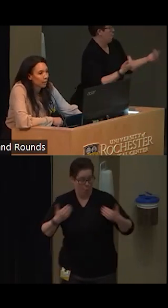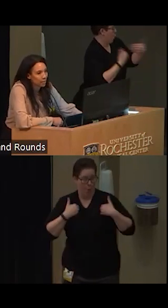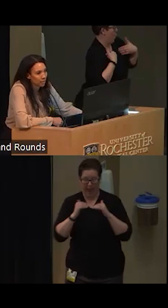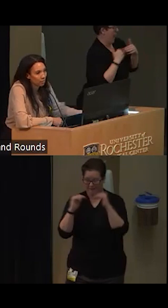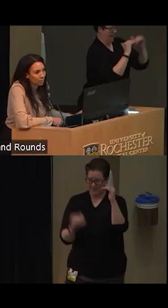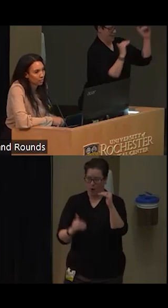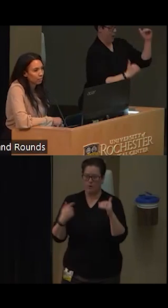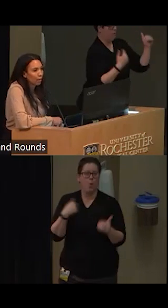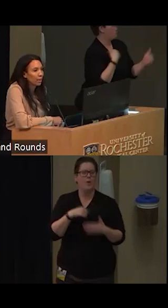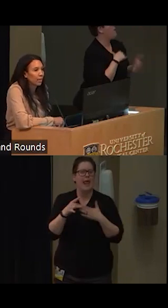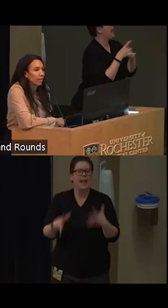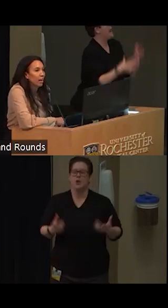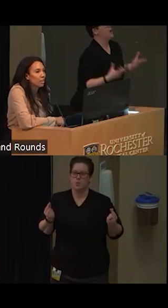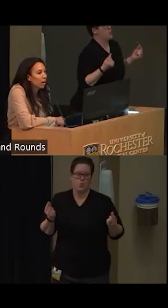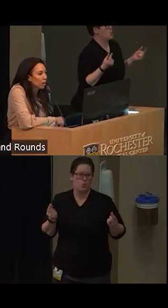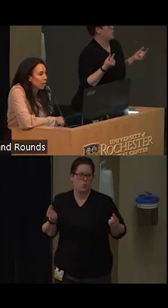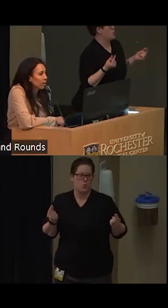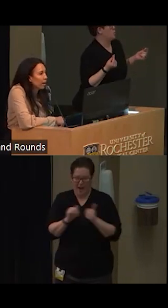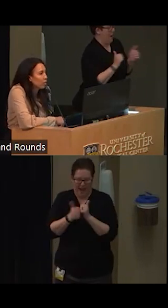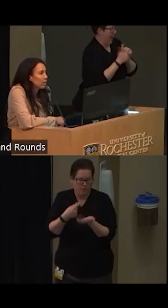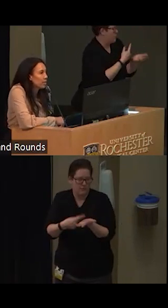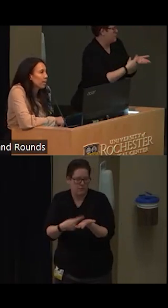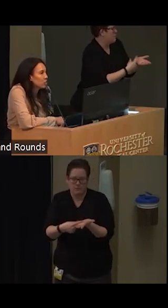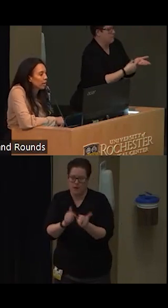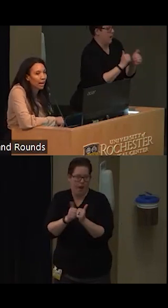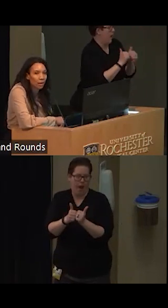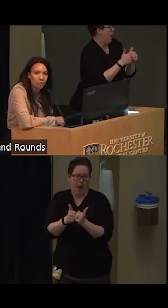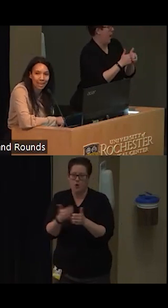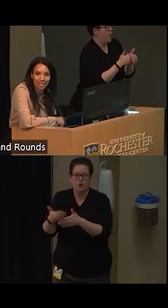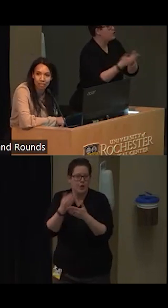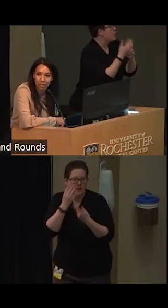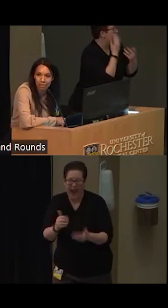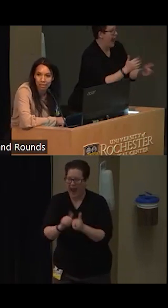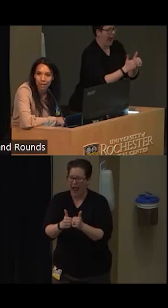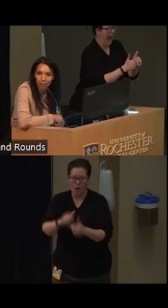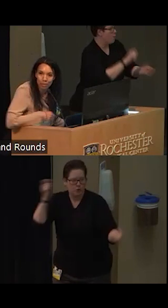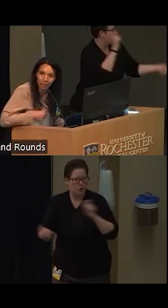perspective right how do we talk about it how do we data share how do we make a difference because